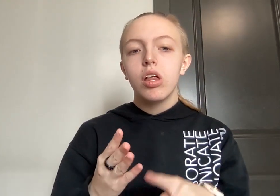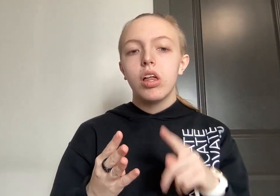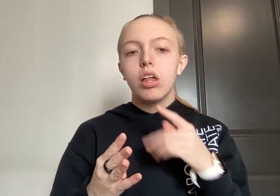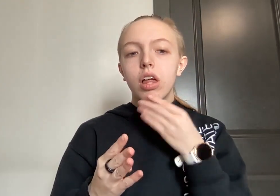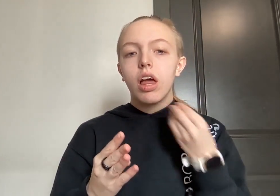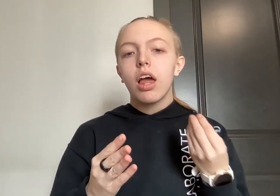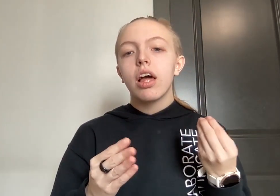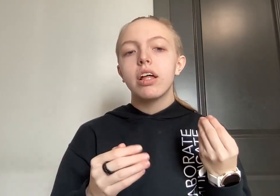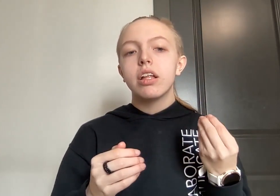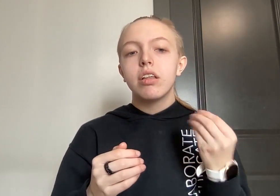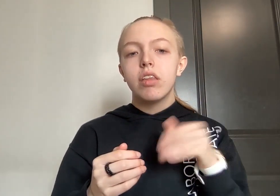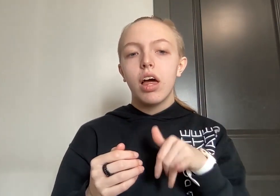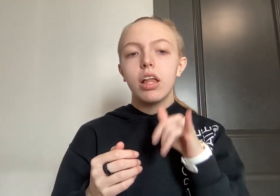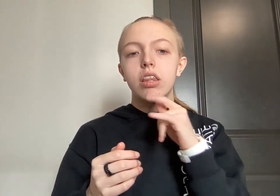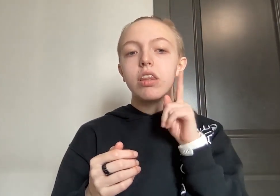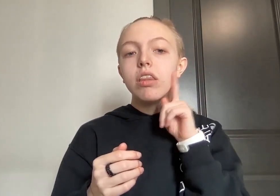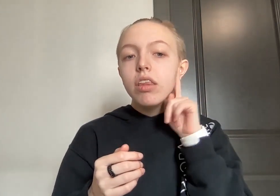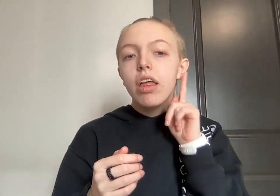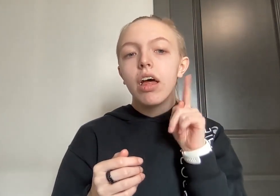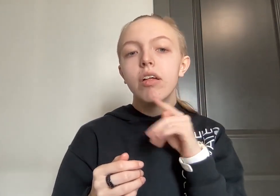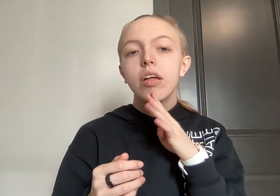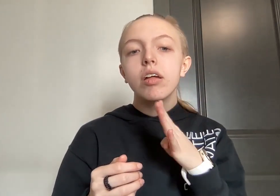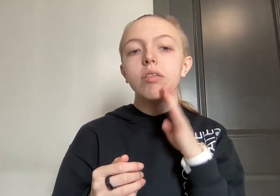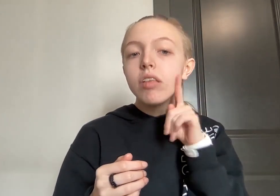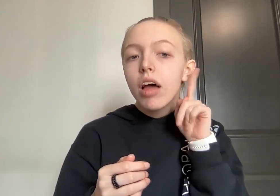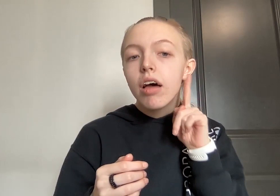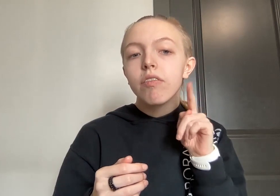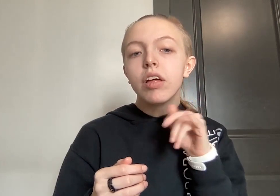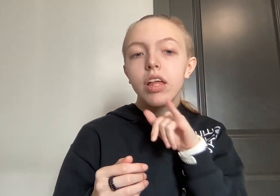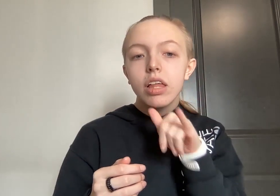and that being deaf is